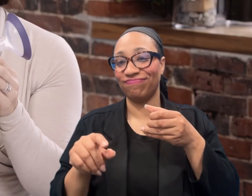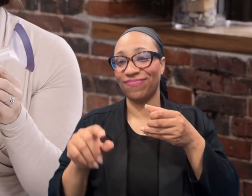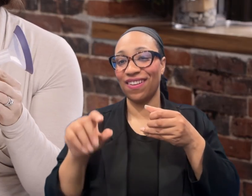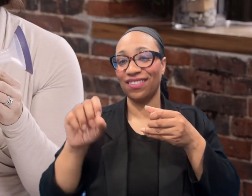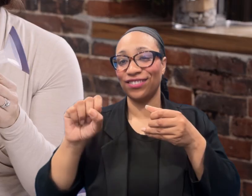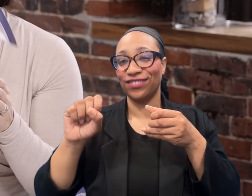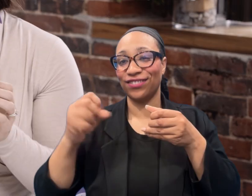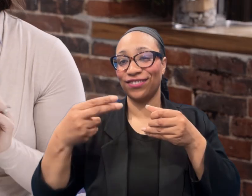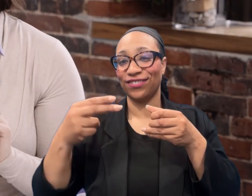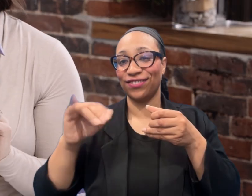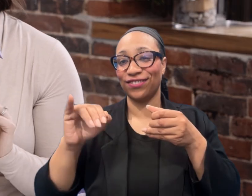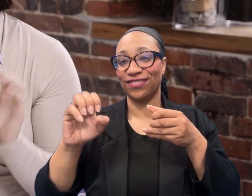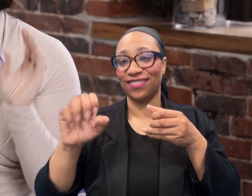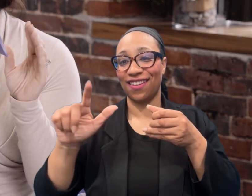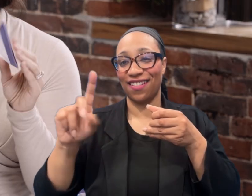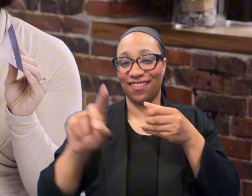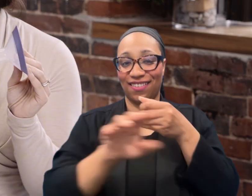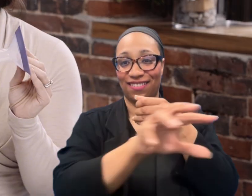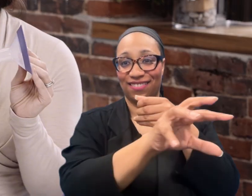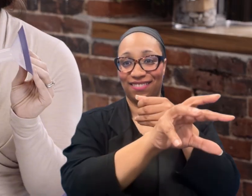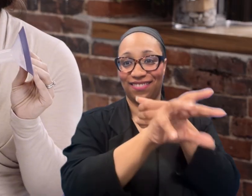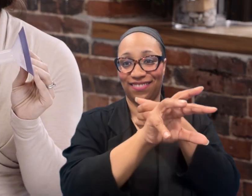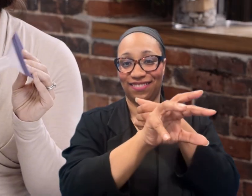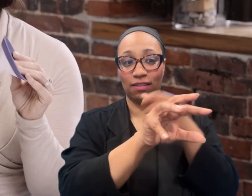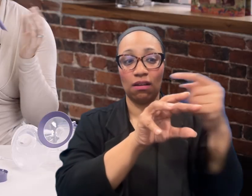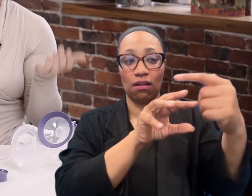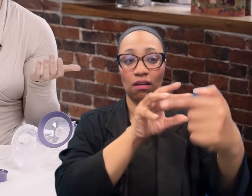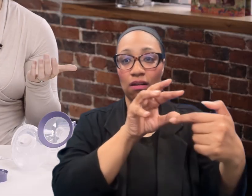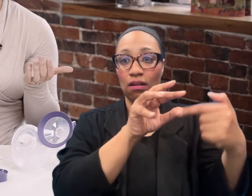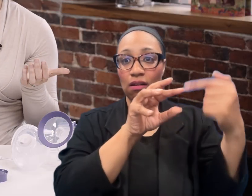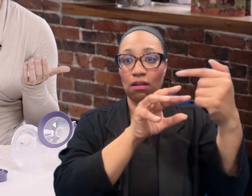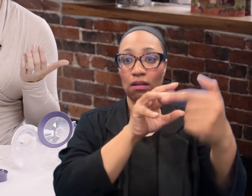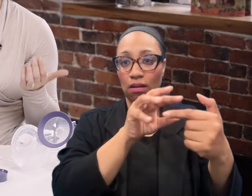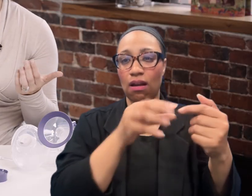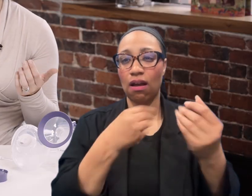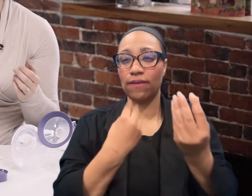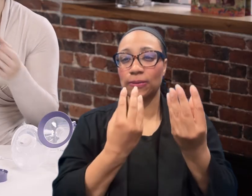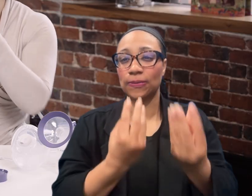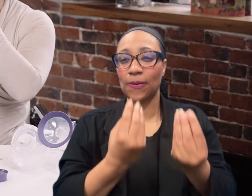you set up the collection kit for the standard flange. Now, let's move over to the wearable cups.